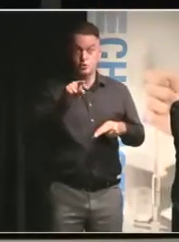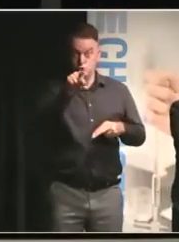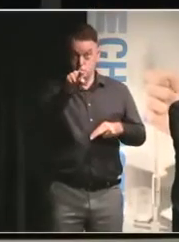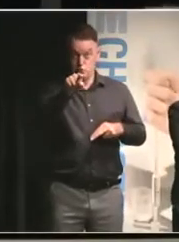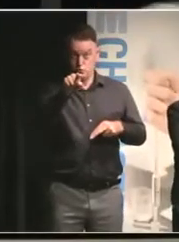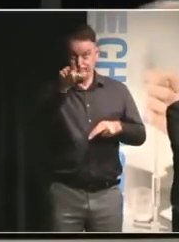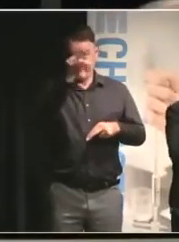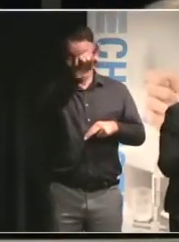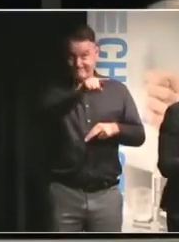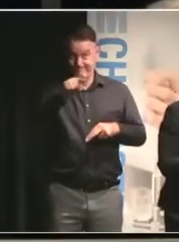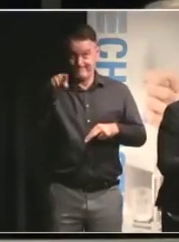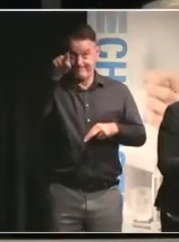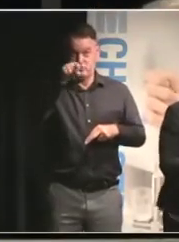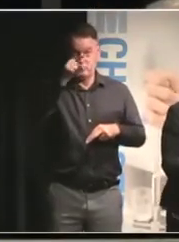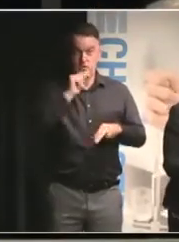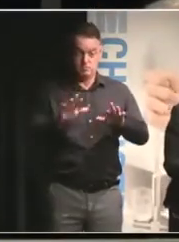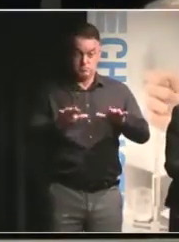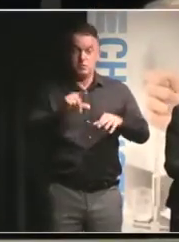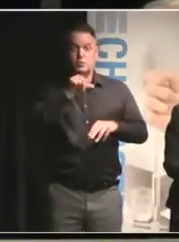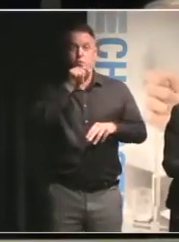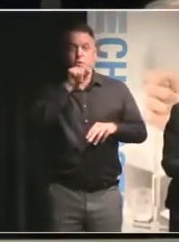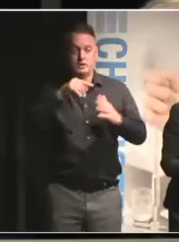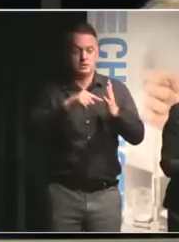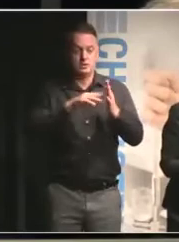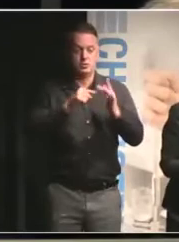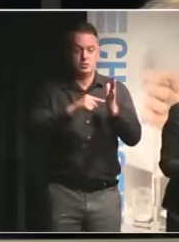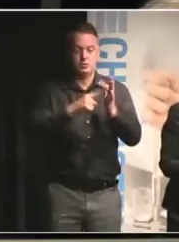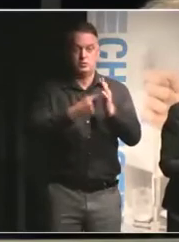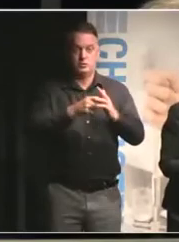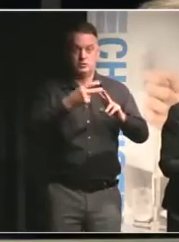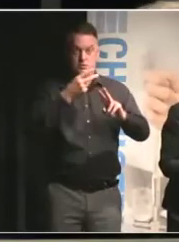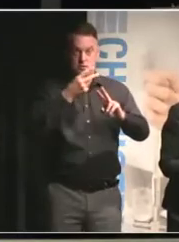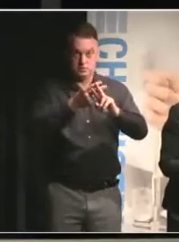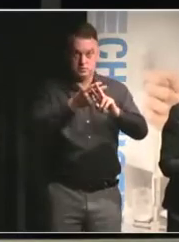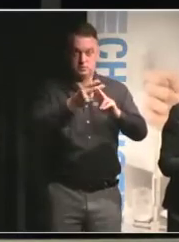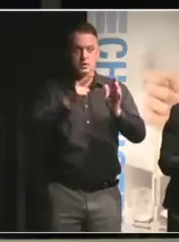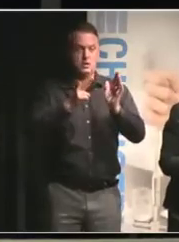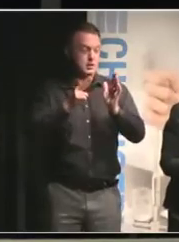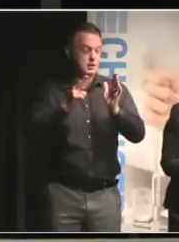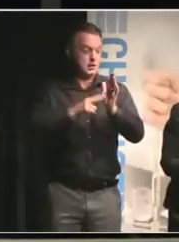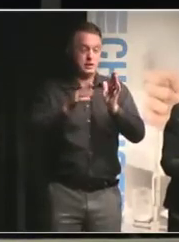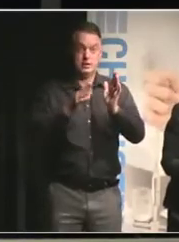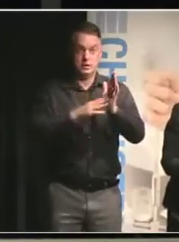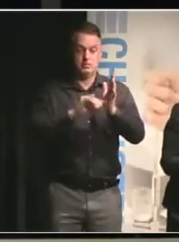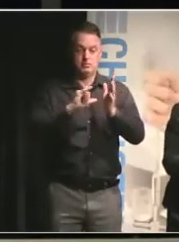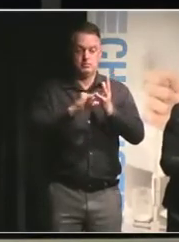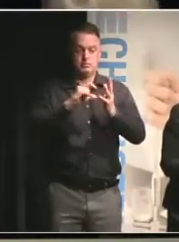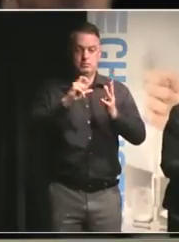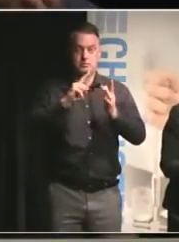you can submit your questions via Twitter using #MVSIseries so hopefully you've already seen